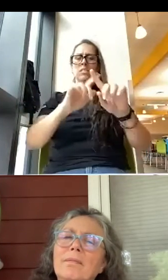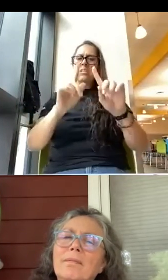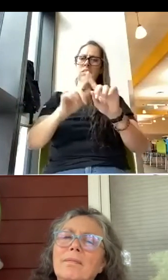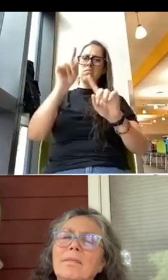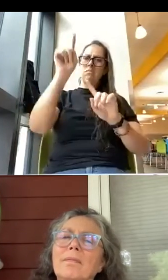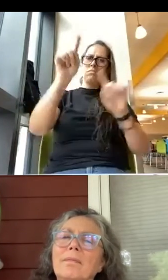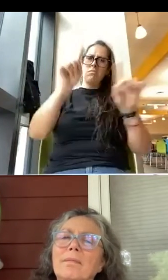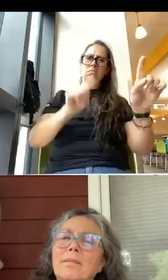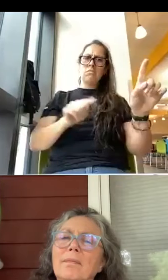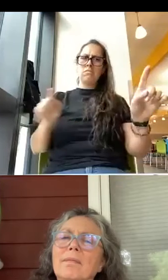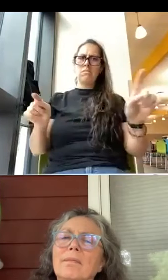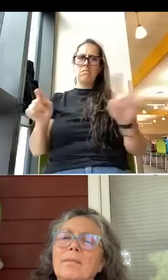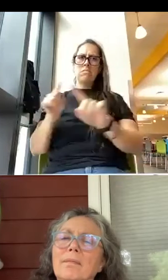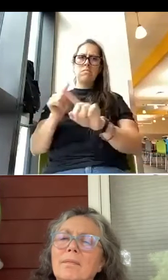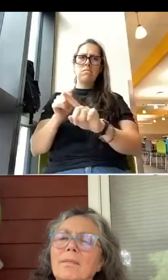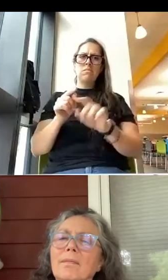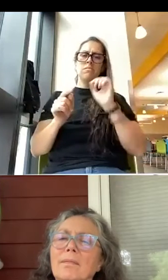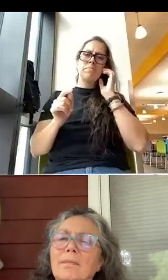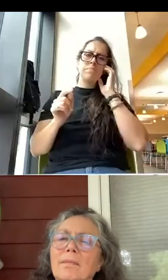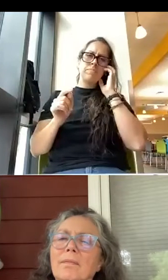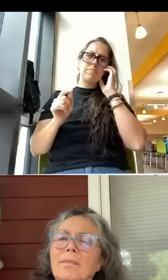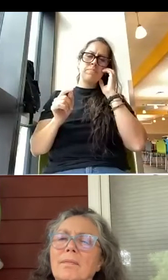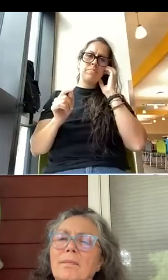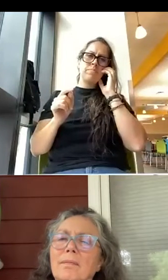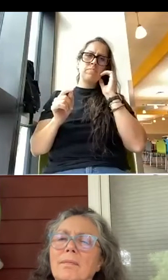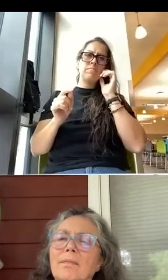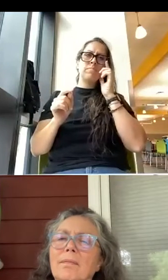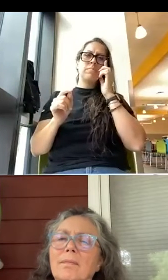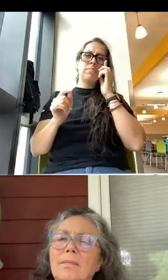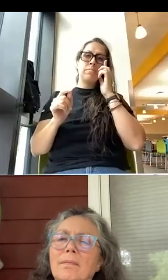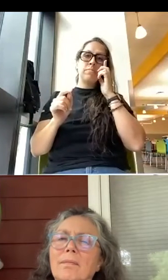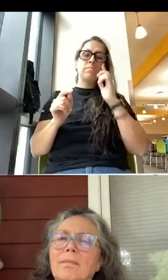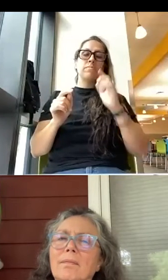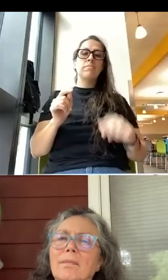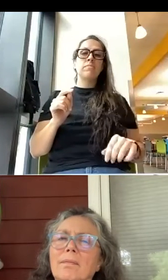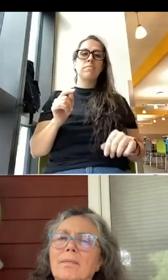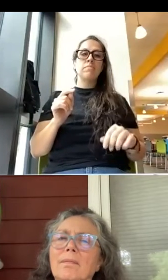and, and I think it's a big contiguous continent that, you know, the people